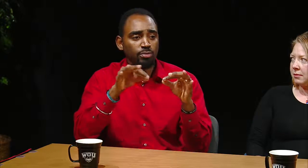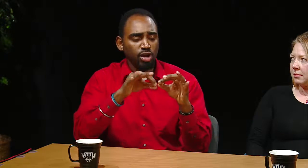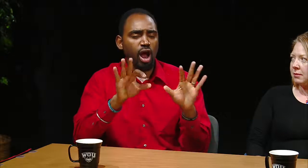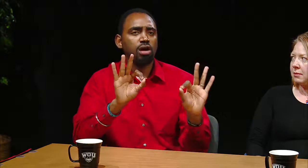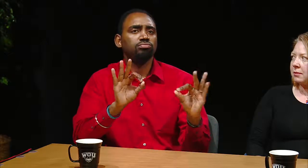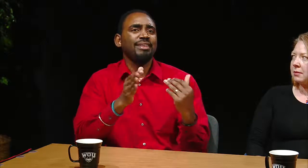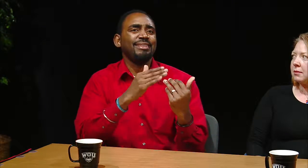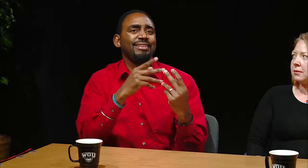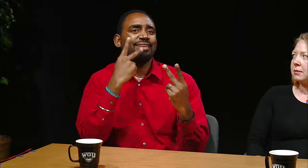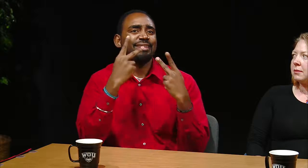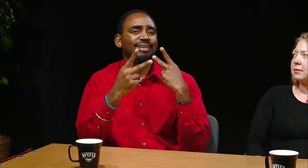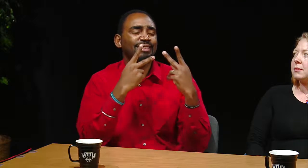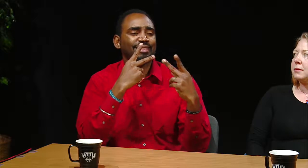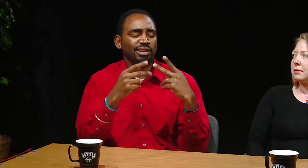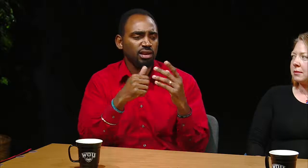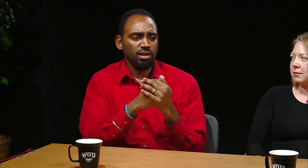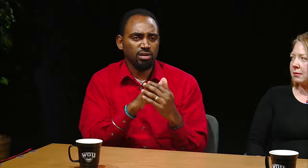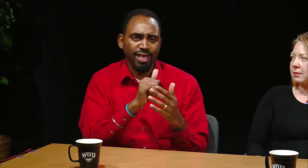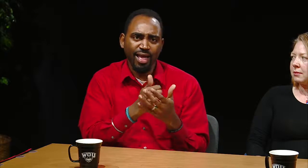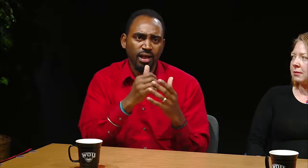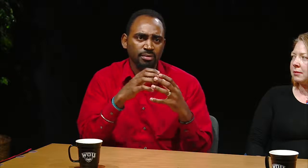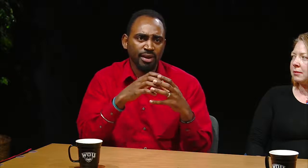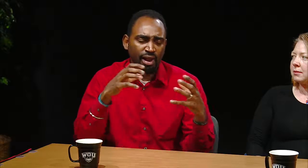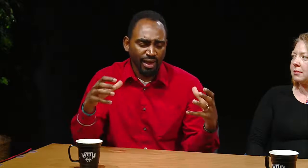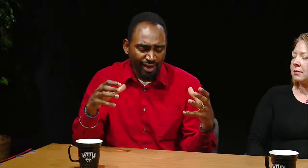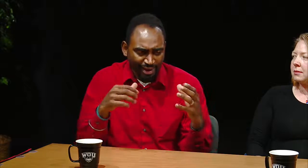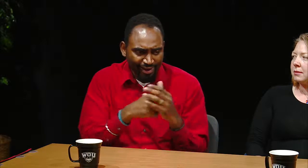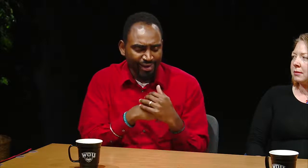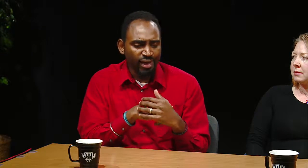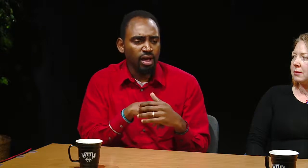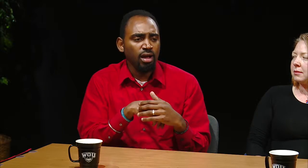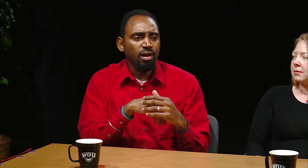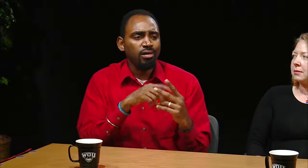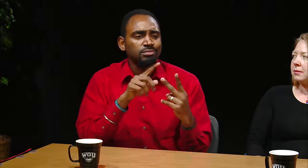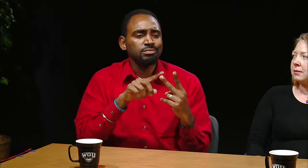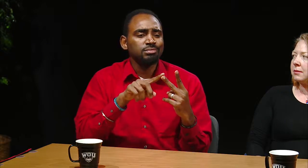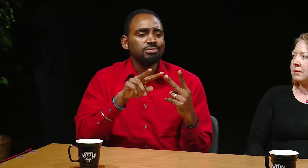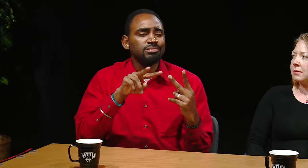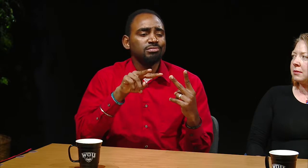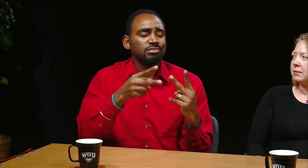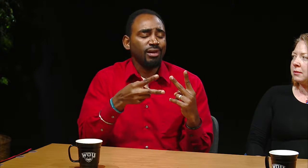So, um, we -- we are implementing additional guidelines